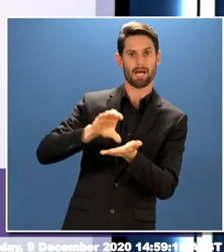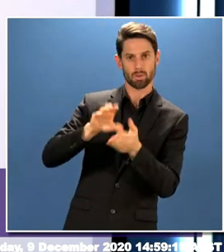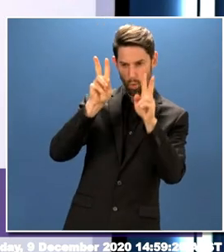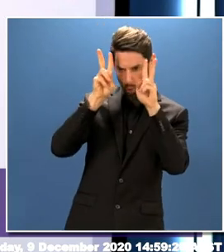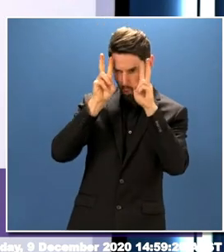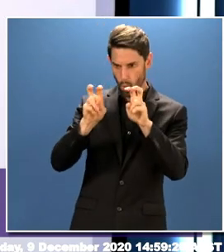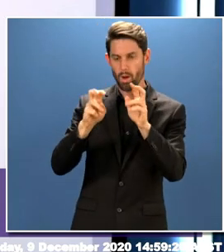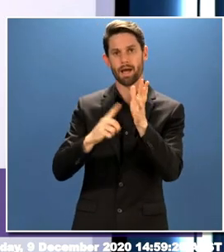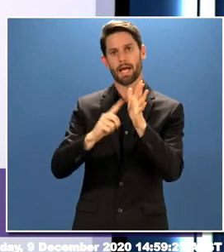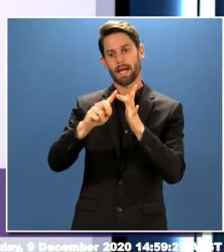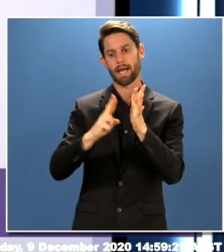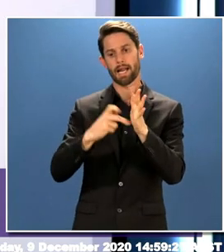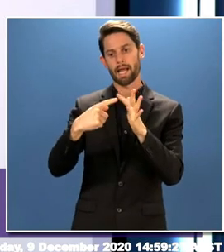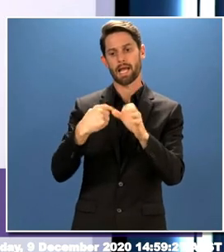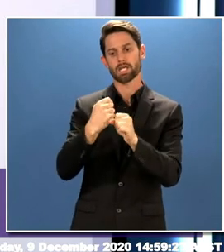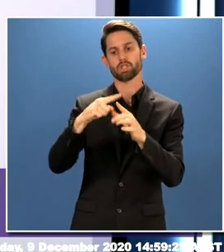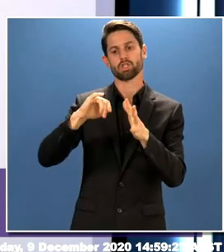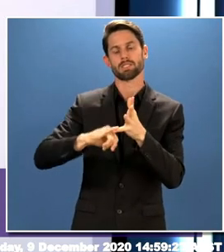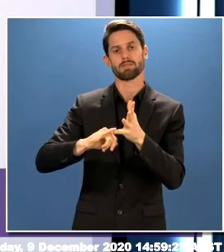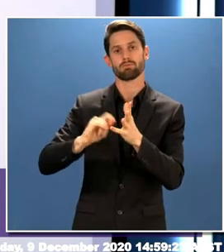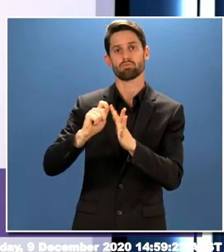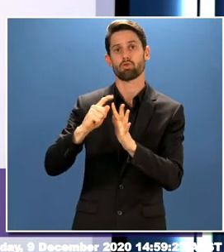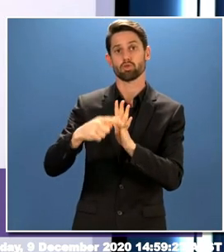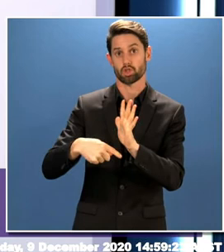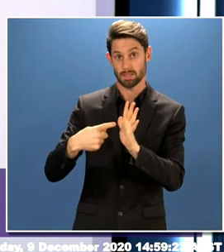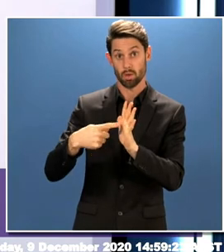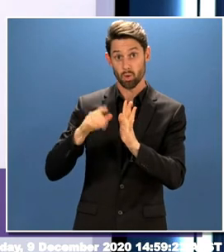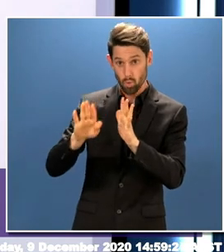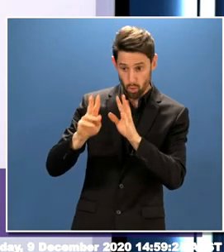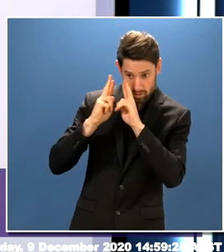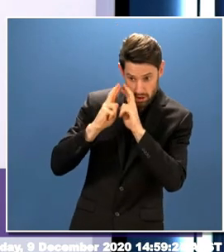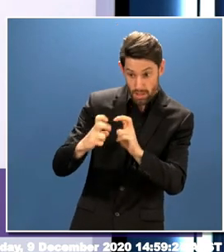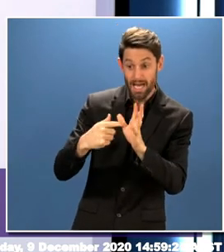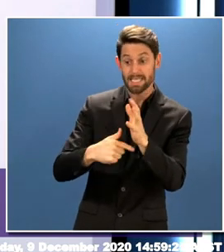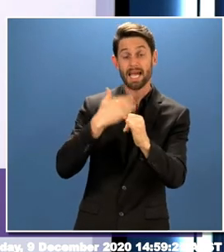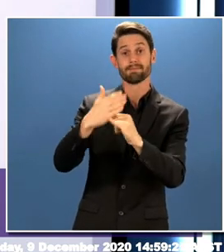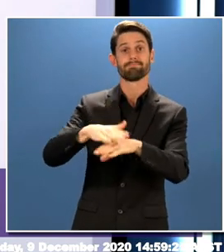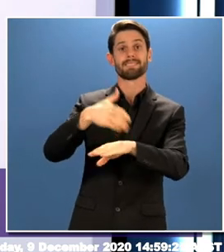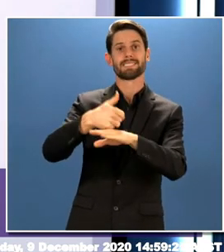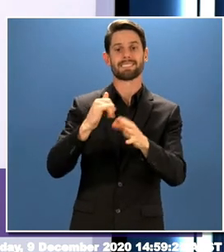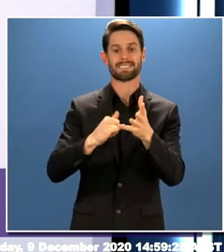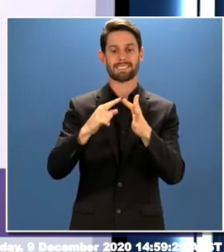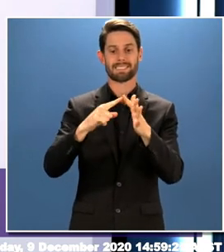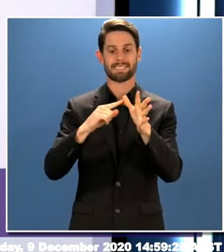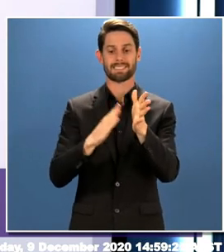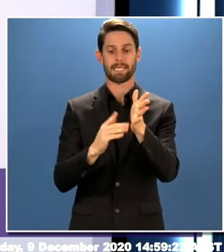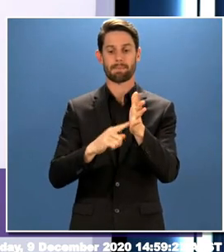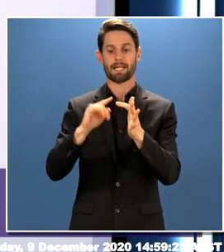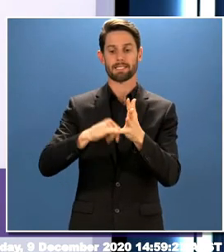and the end result of that research is the seamless Journeys to work for young adults with disability.